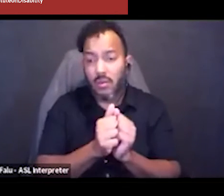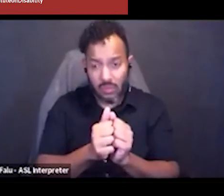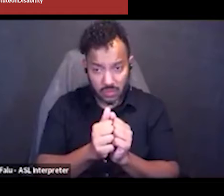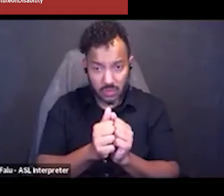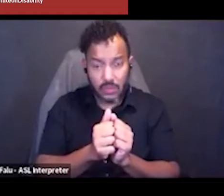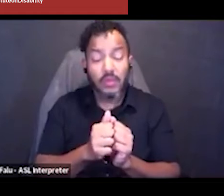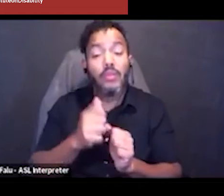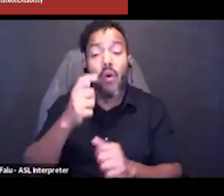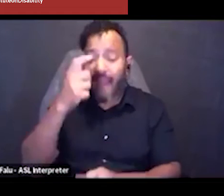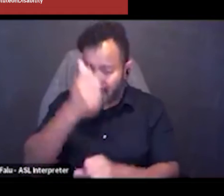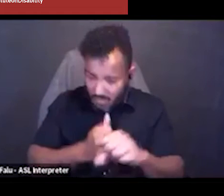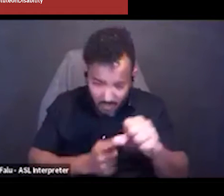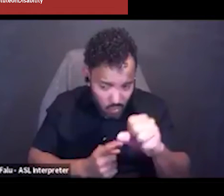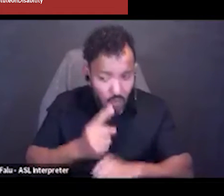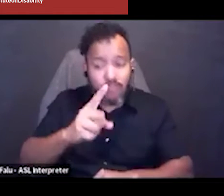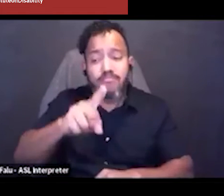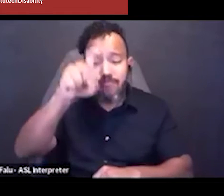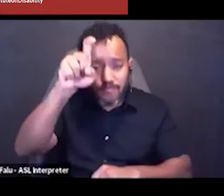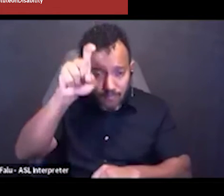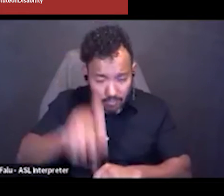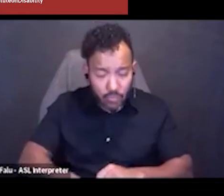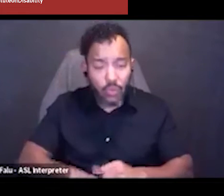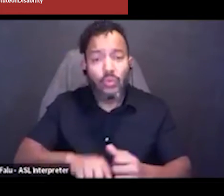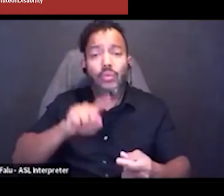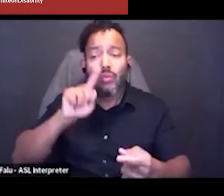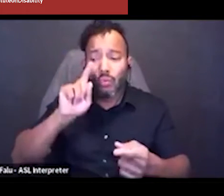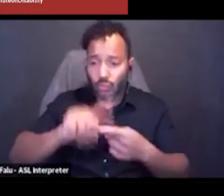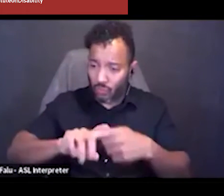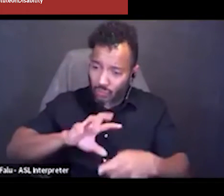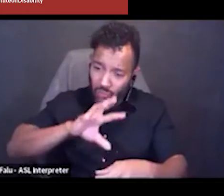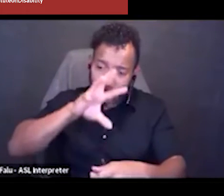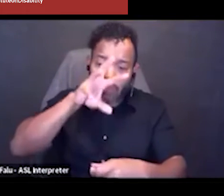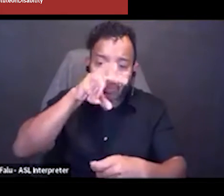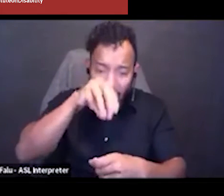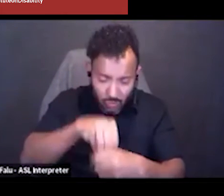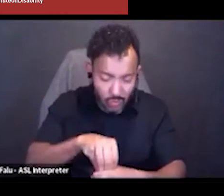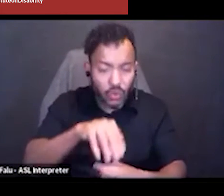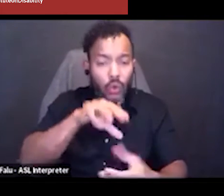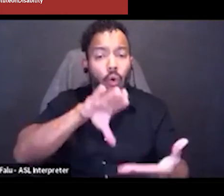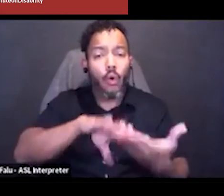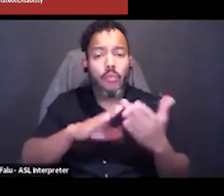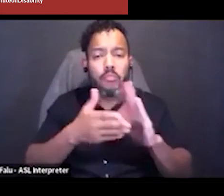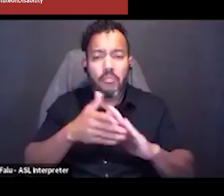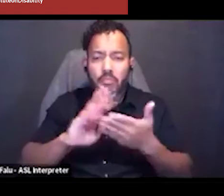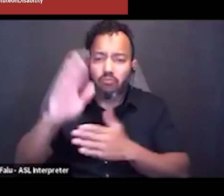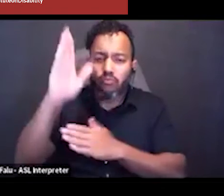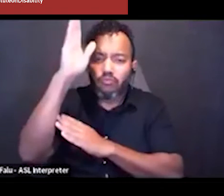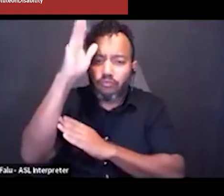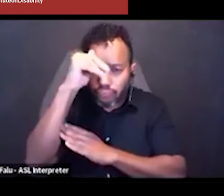Everybody needs to be a part of community resilience.